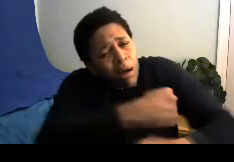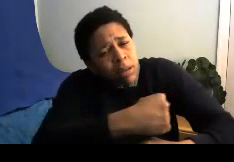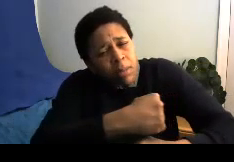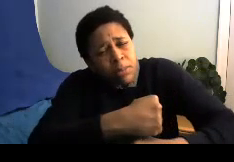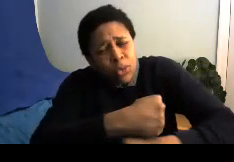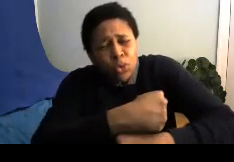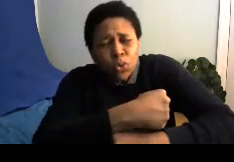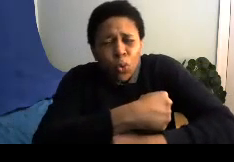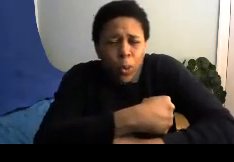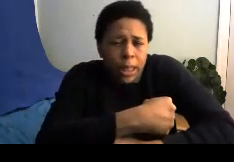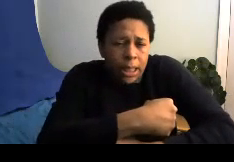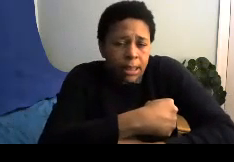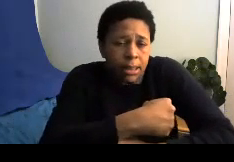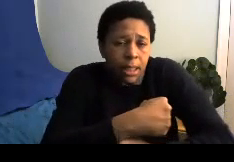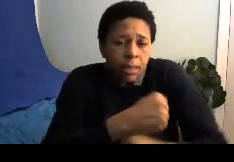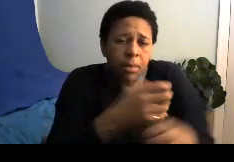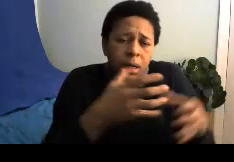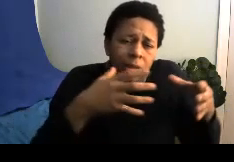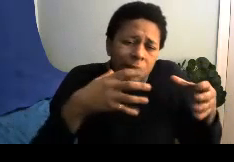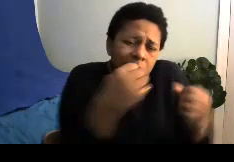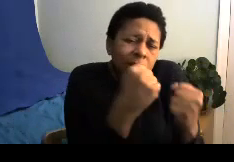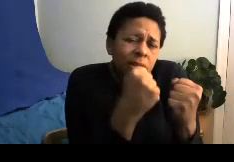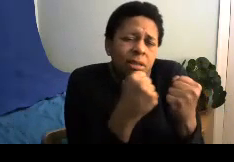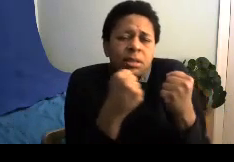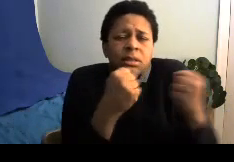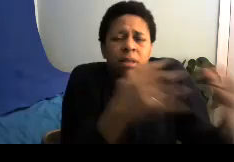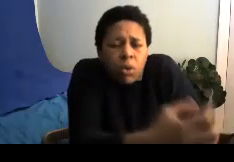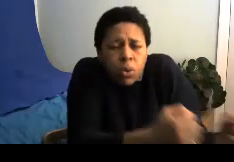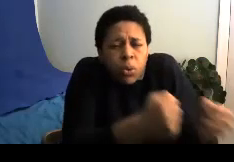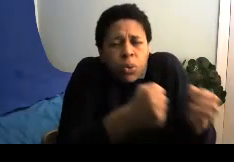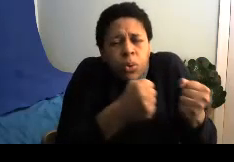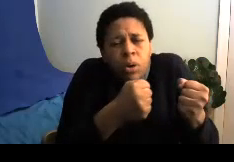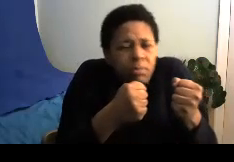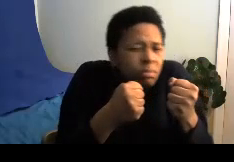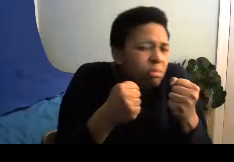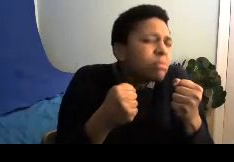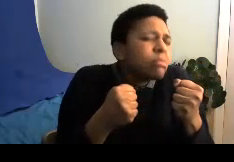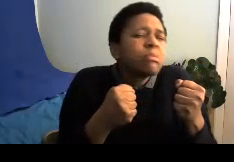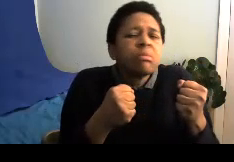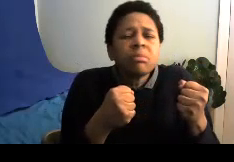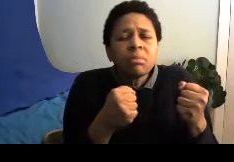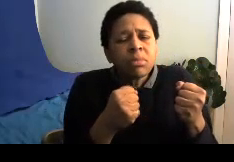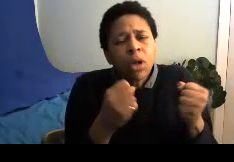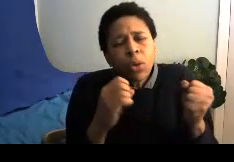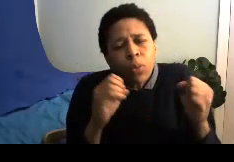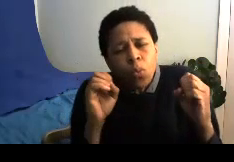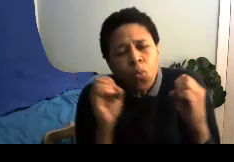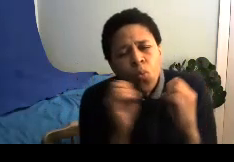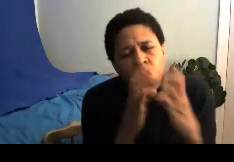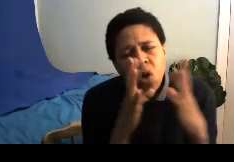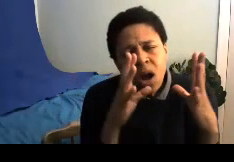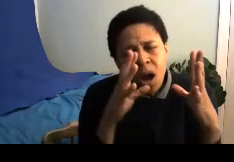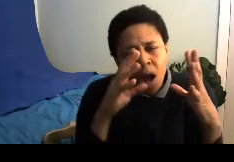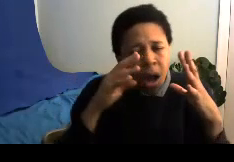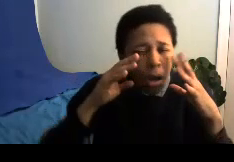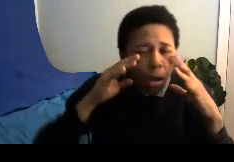him, grabbed handfuls of his flesh, smelled his neck, kissed him, leaked tears into him.